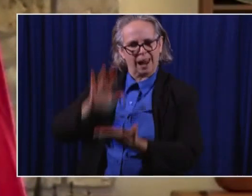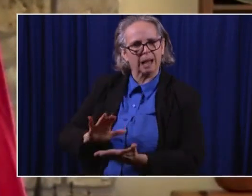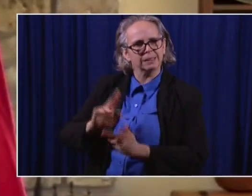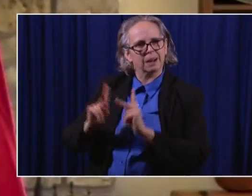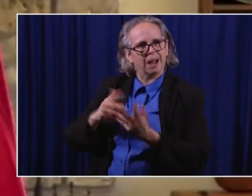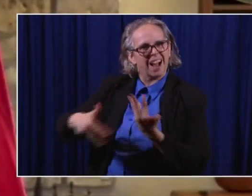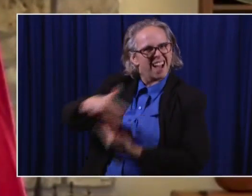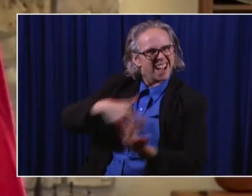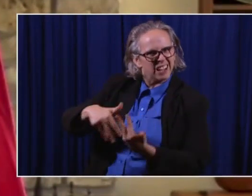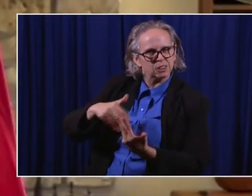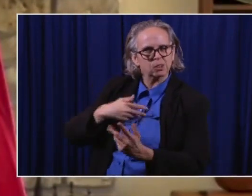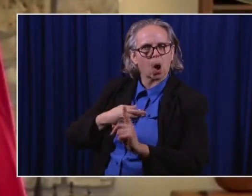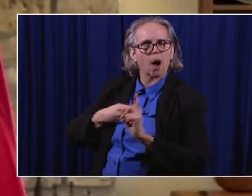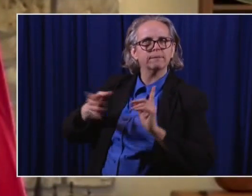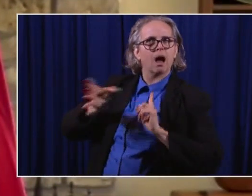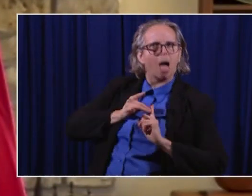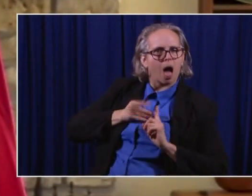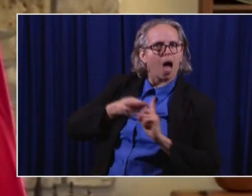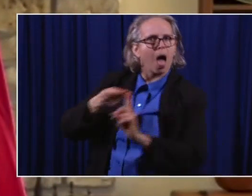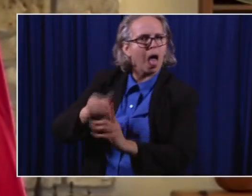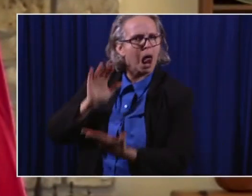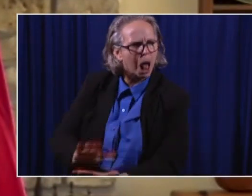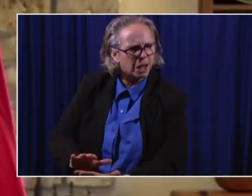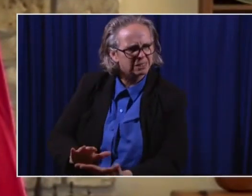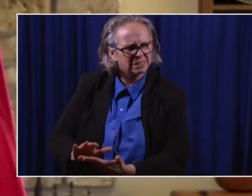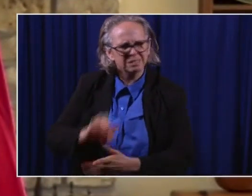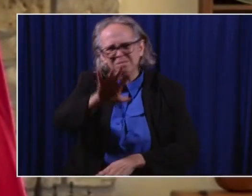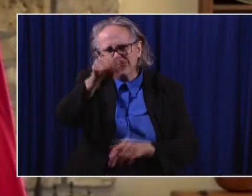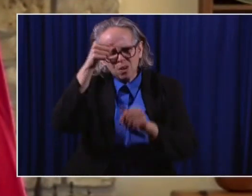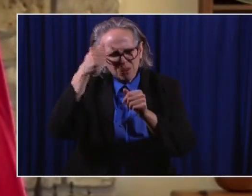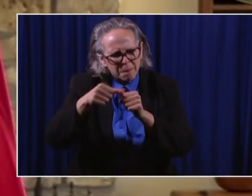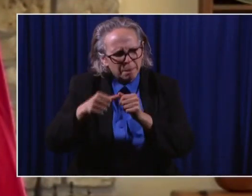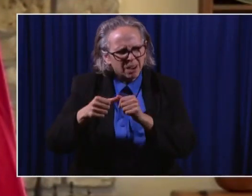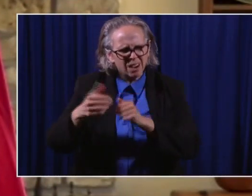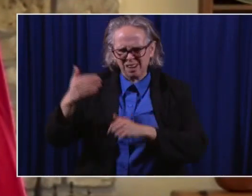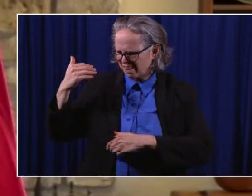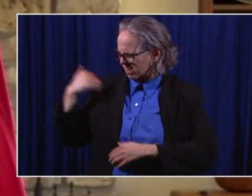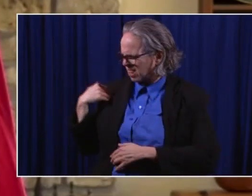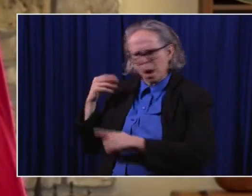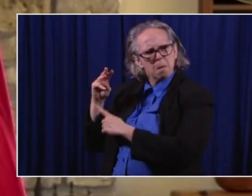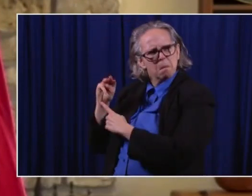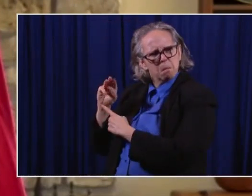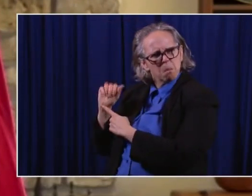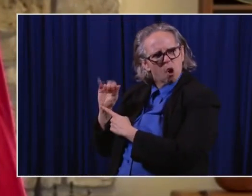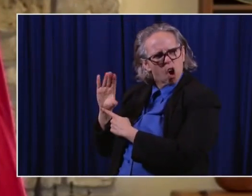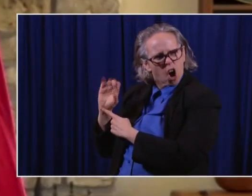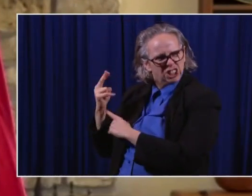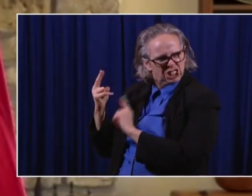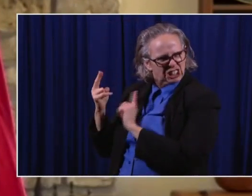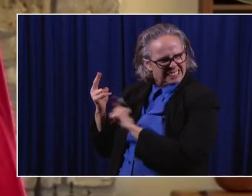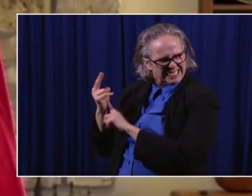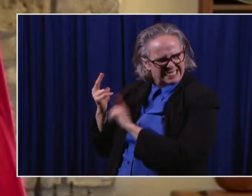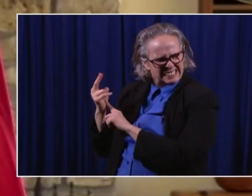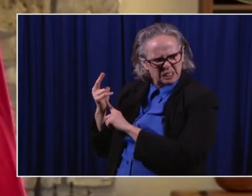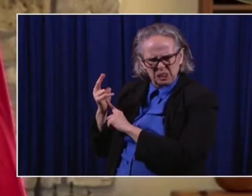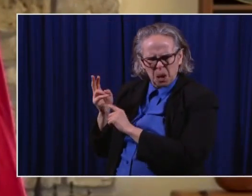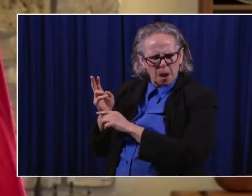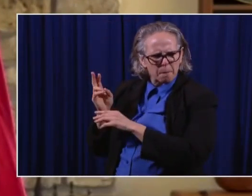YOU CAN LOOK BACK IN THE SPRING BACK IN MARCH, APRIL. HE SAW ACTIVITY WENT DOWN.